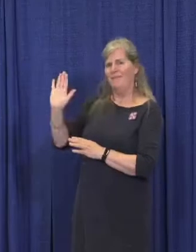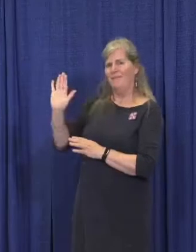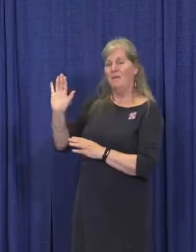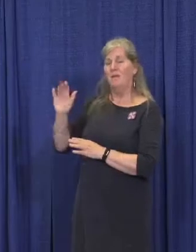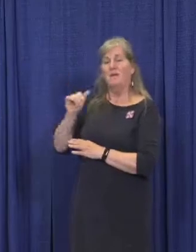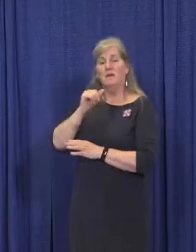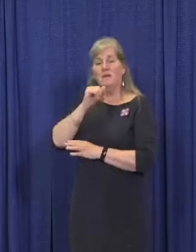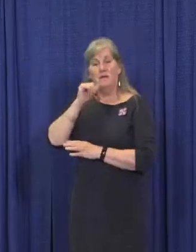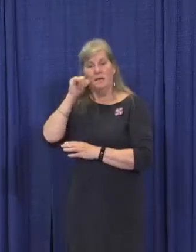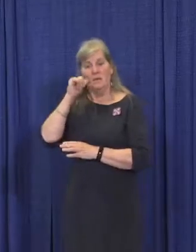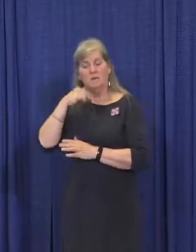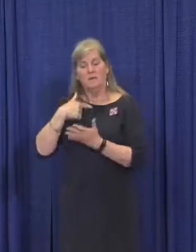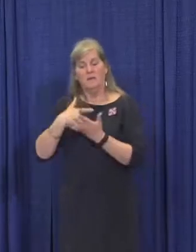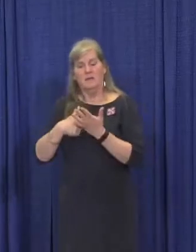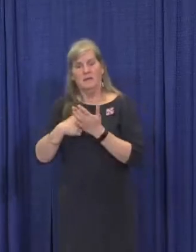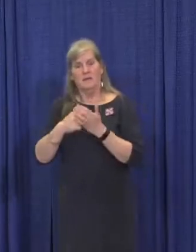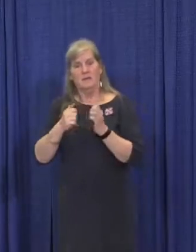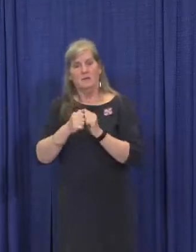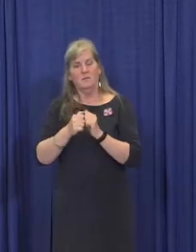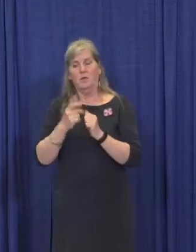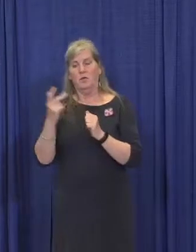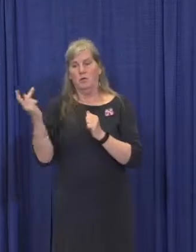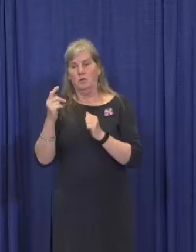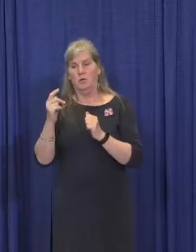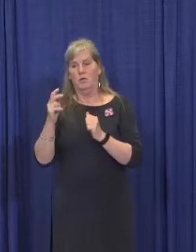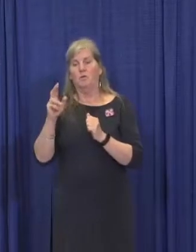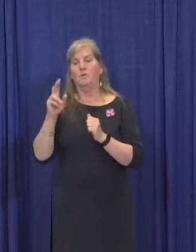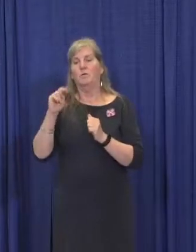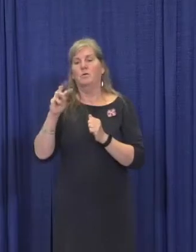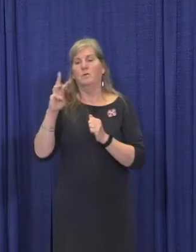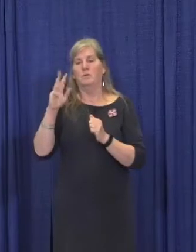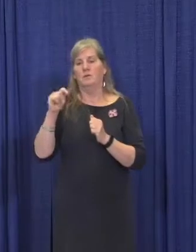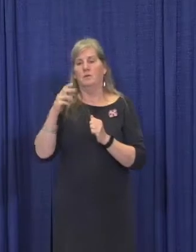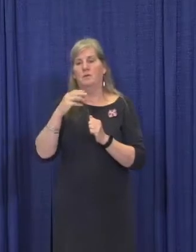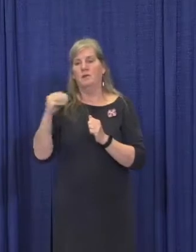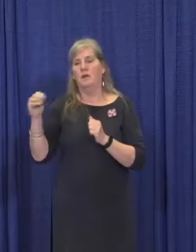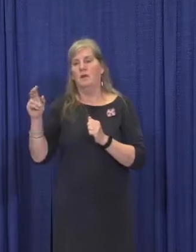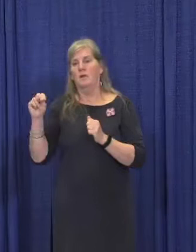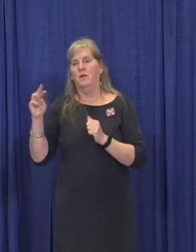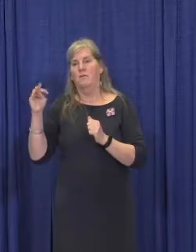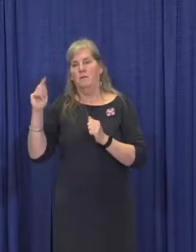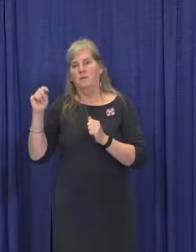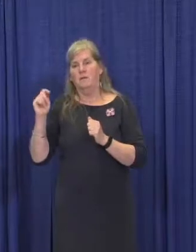He spoke with premier dose the premier of none of it and the